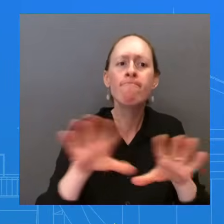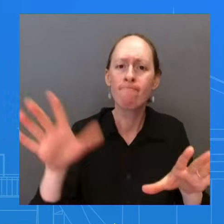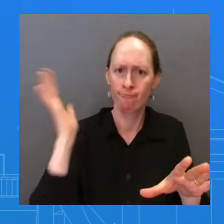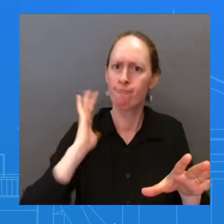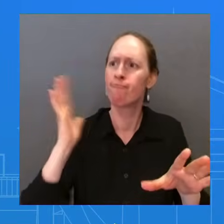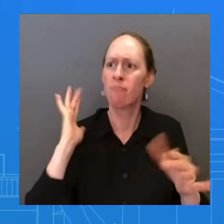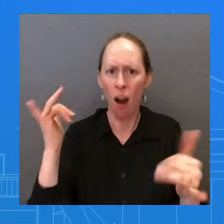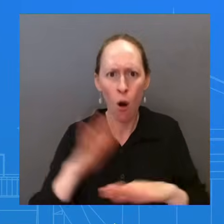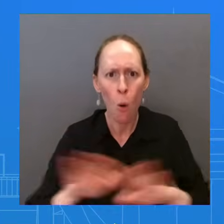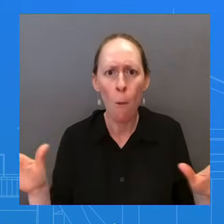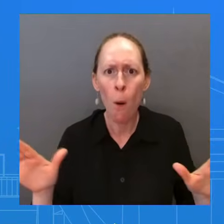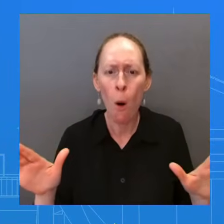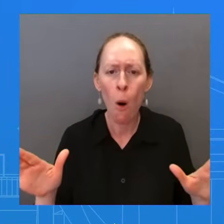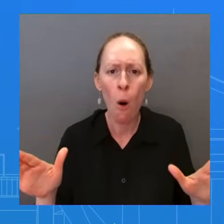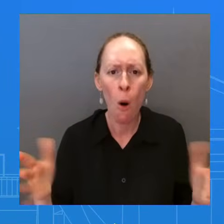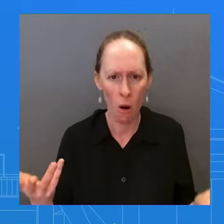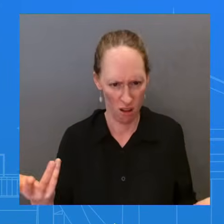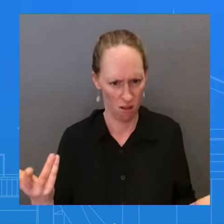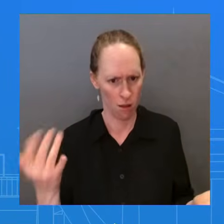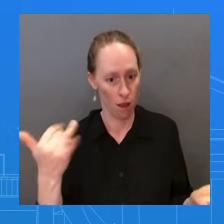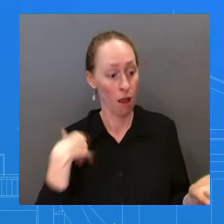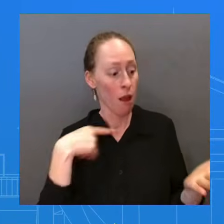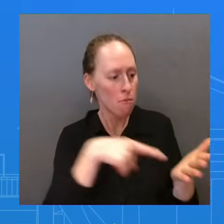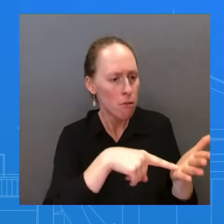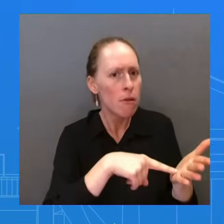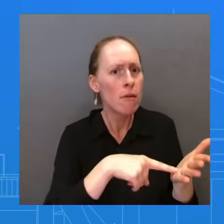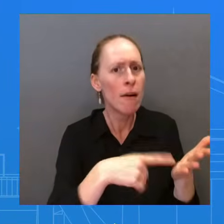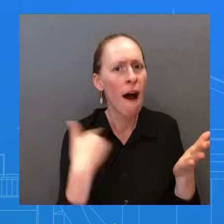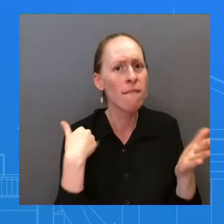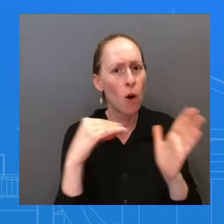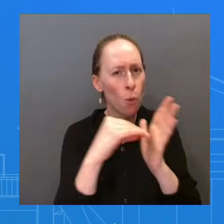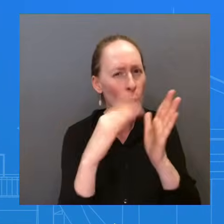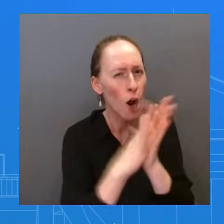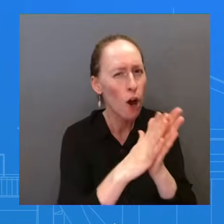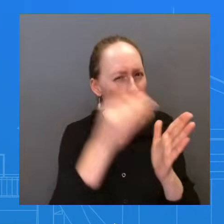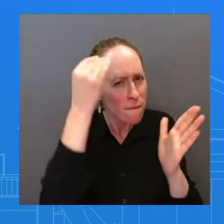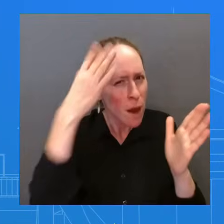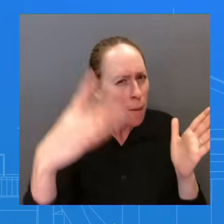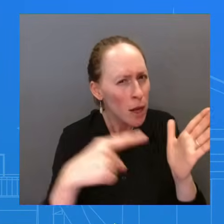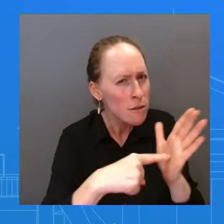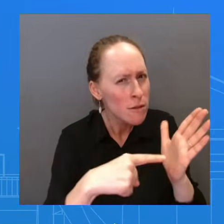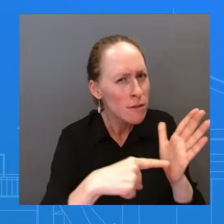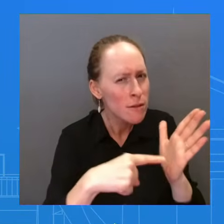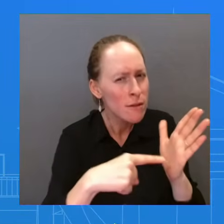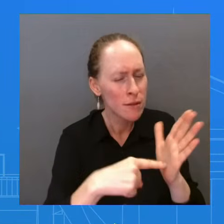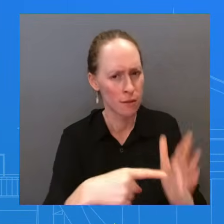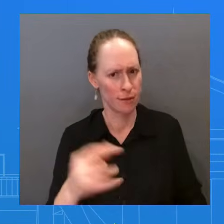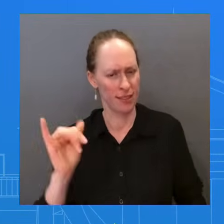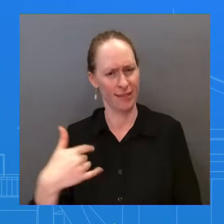first, to register mild protest that we should receive transcripts of those briefings.